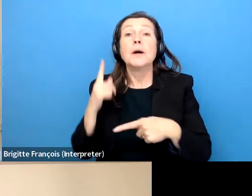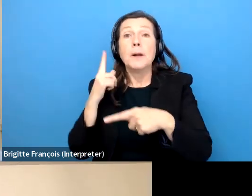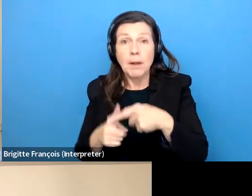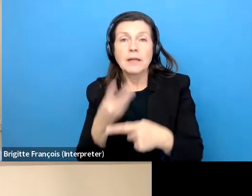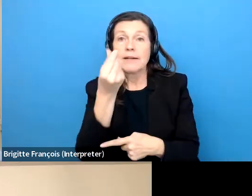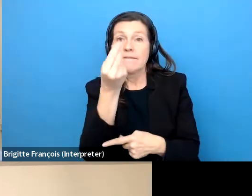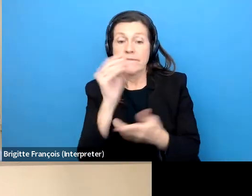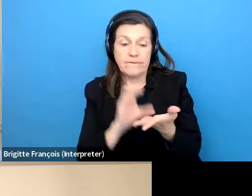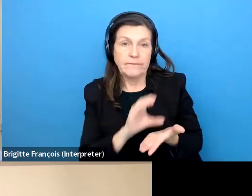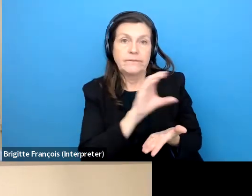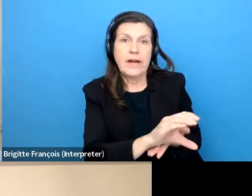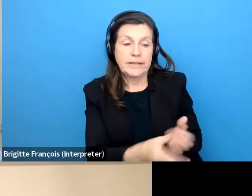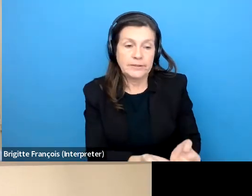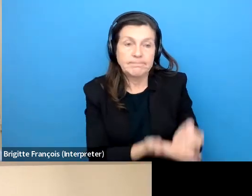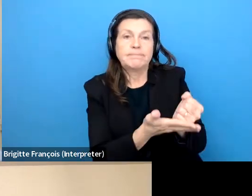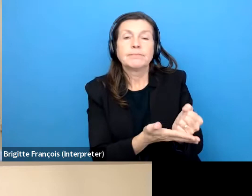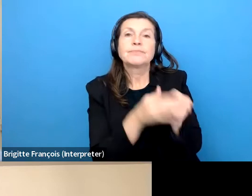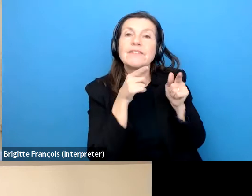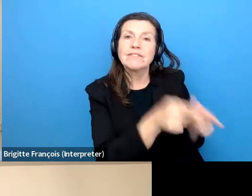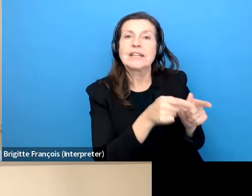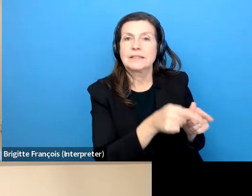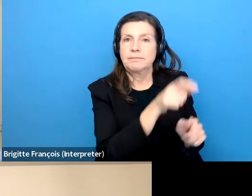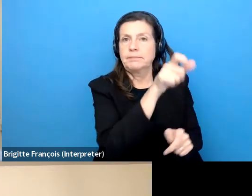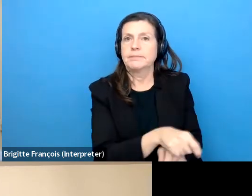And finally, to recognize exploitation and prostitution